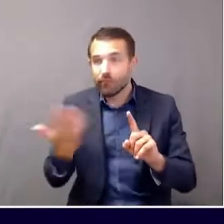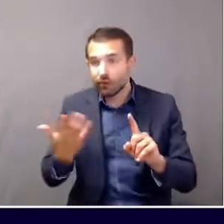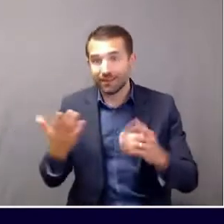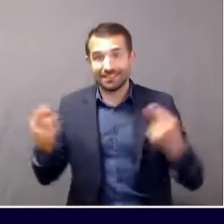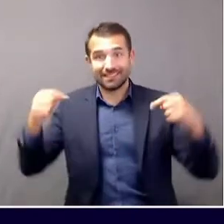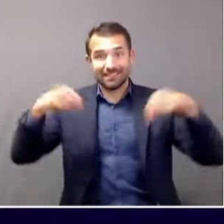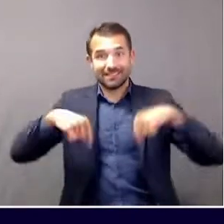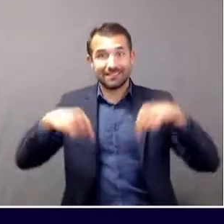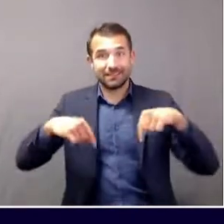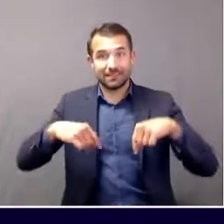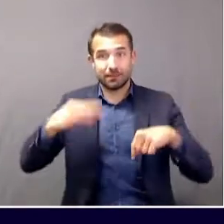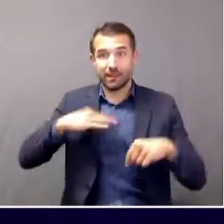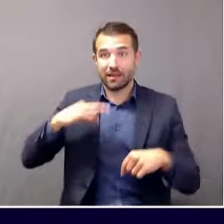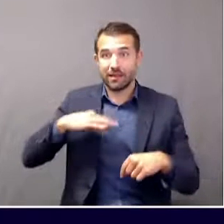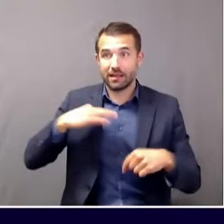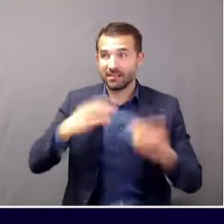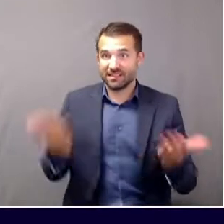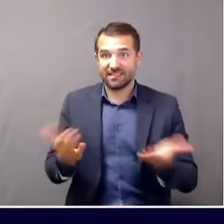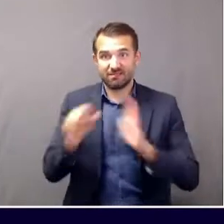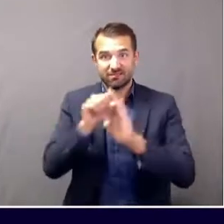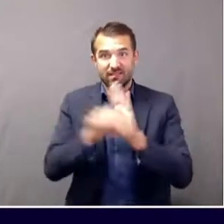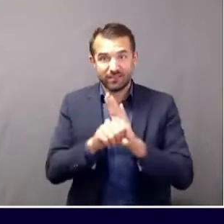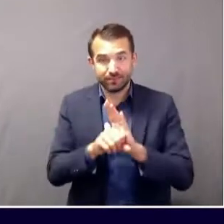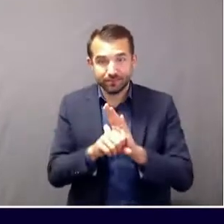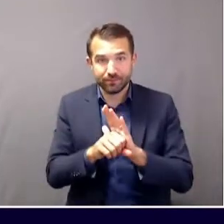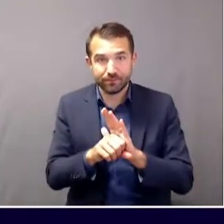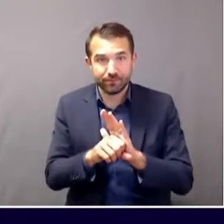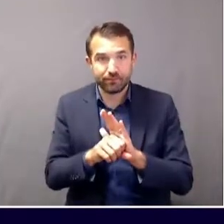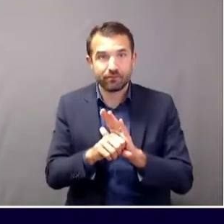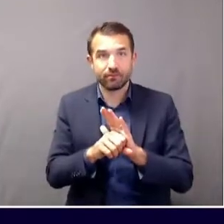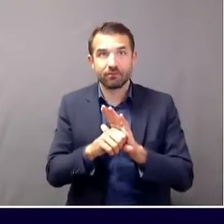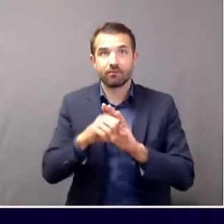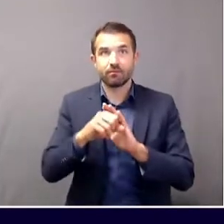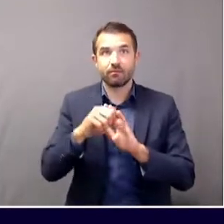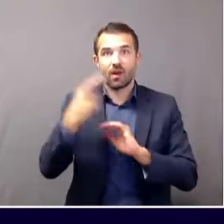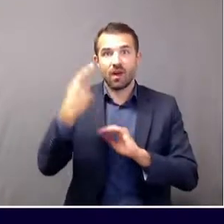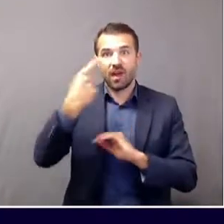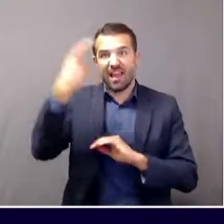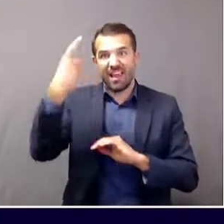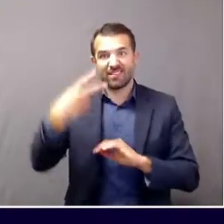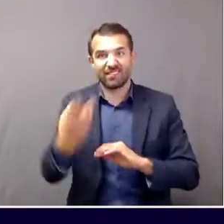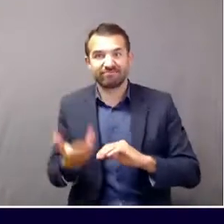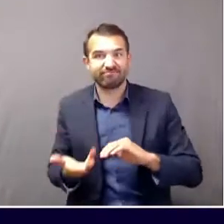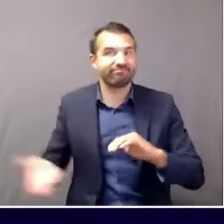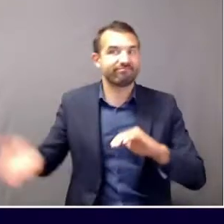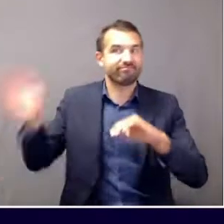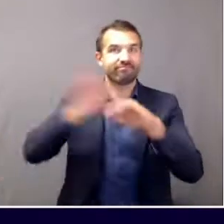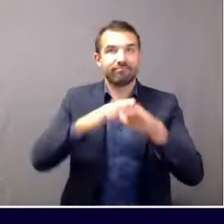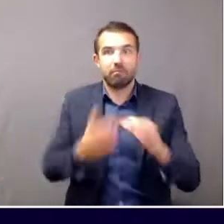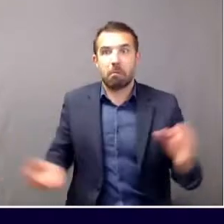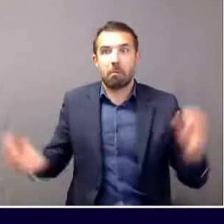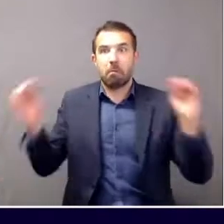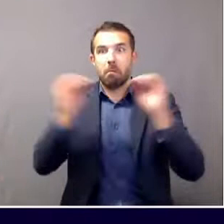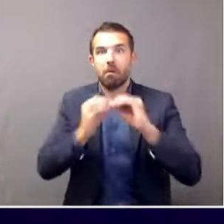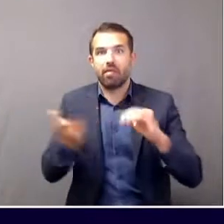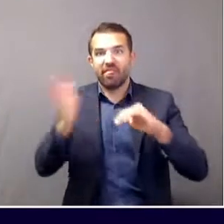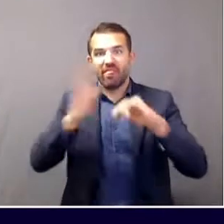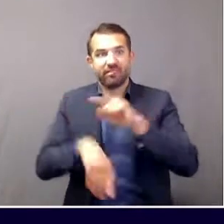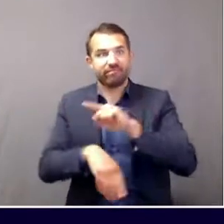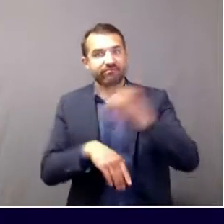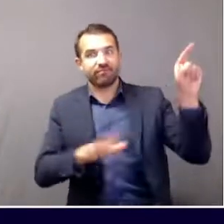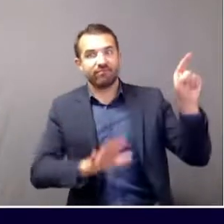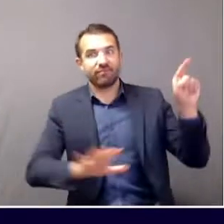conducting a fifty percent more